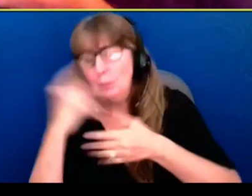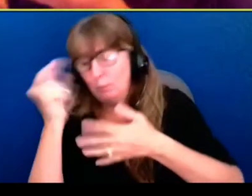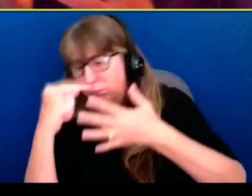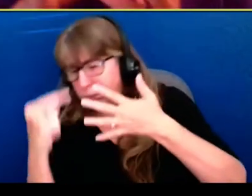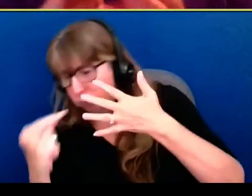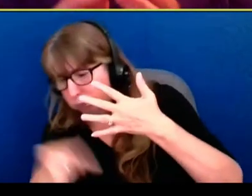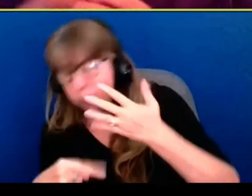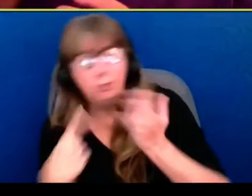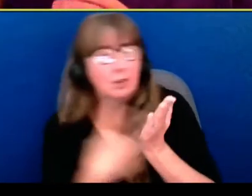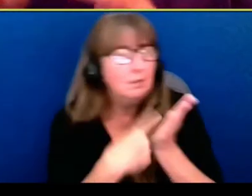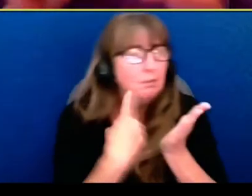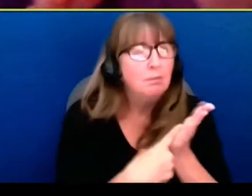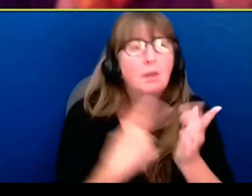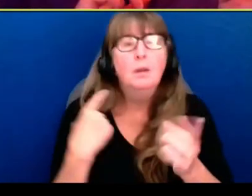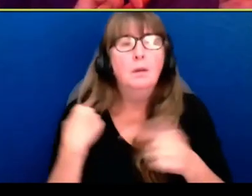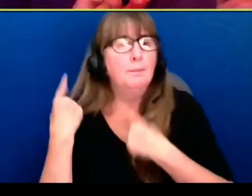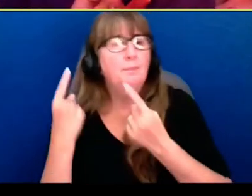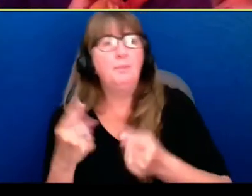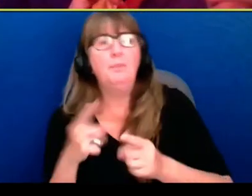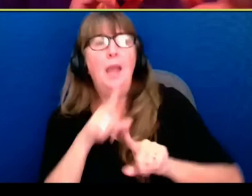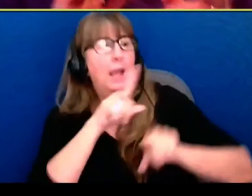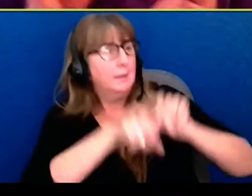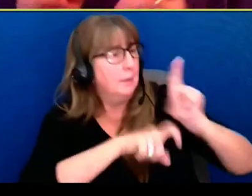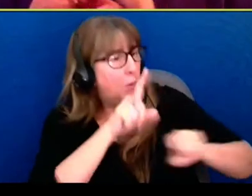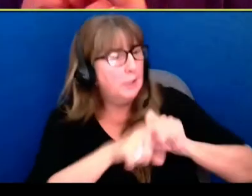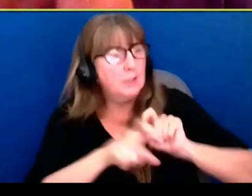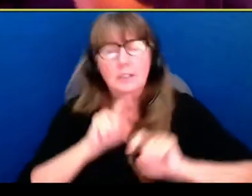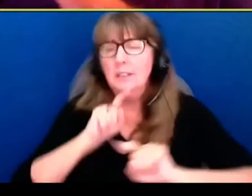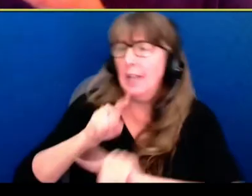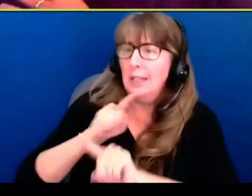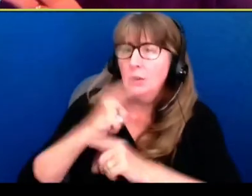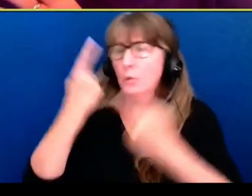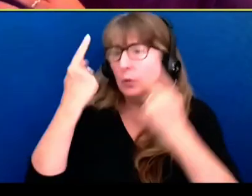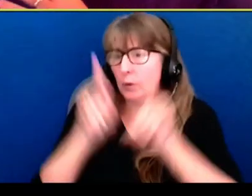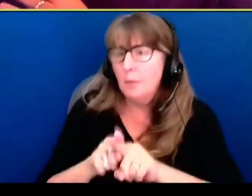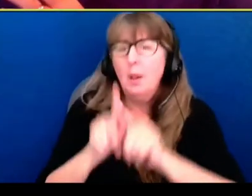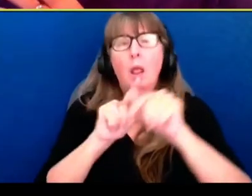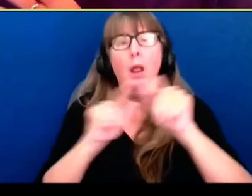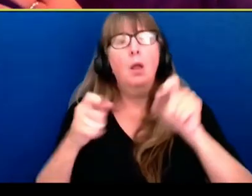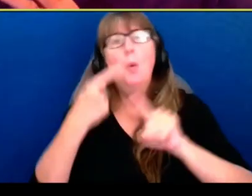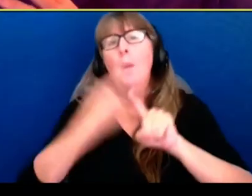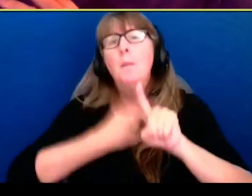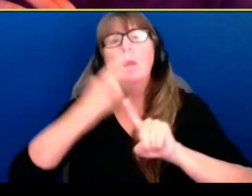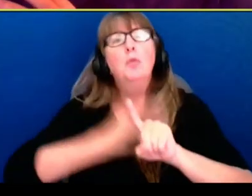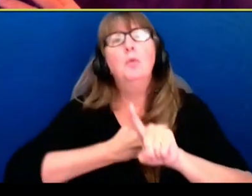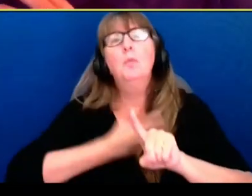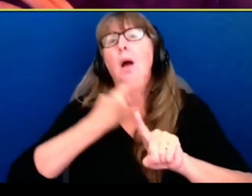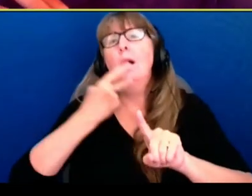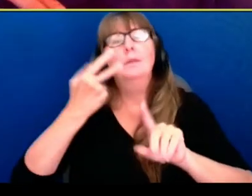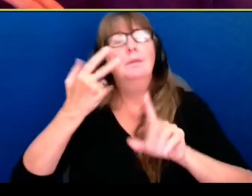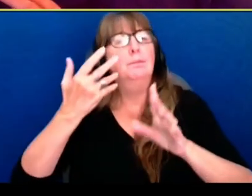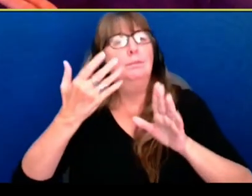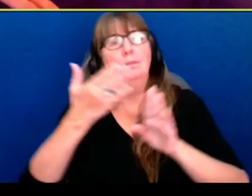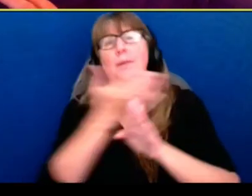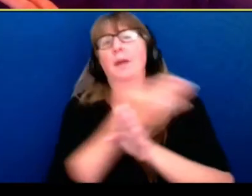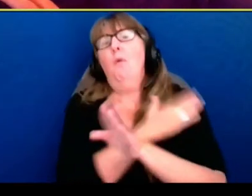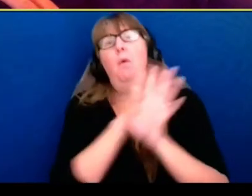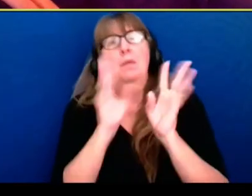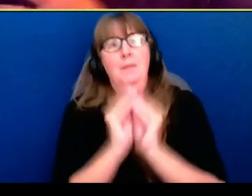it back and forth. Asking questions. Getting, coming to agreement for a month, two months in advance of that meeting.